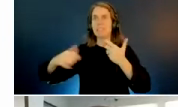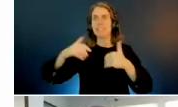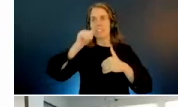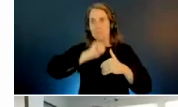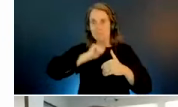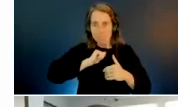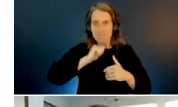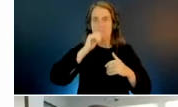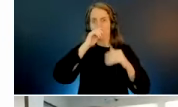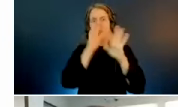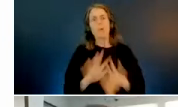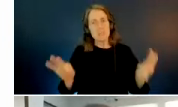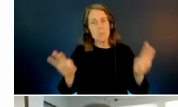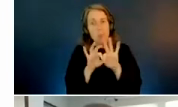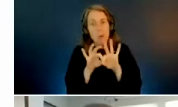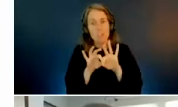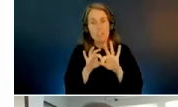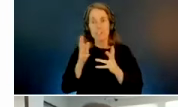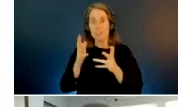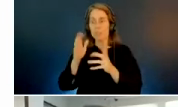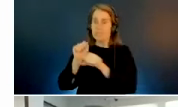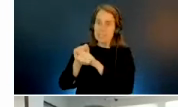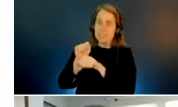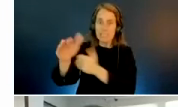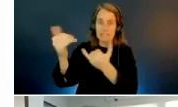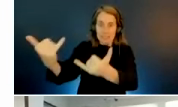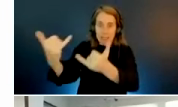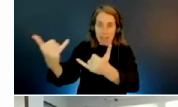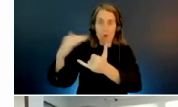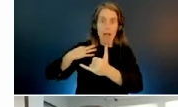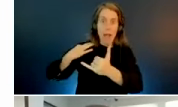enough time to check the status of things and and see what's going on and make sure you've